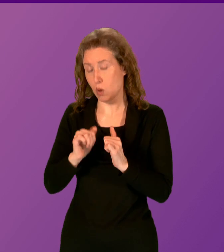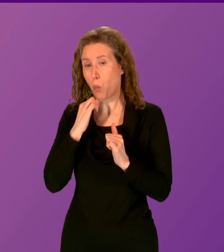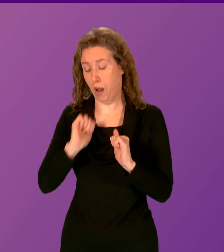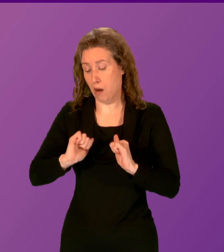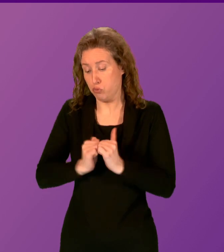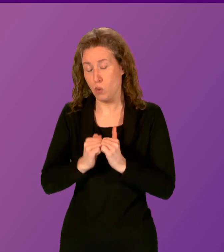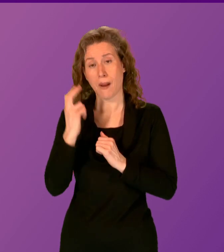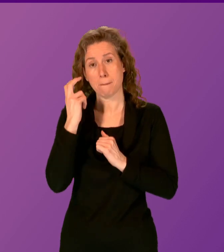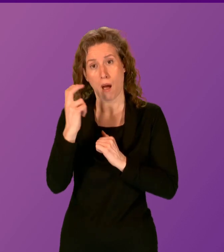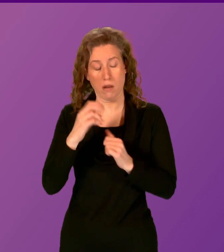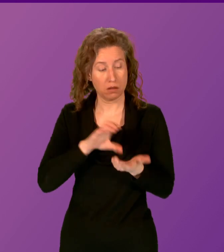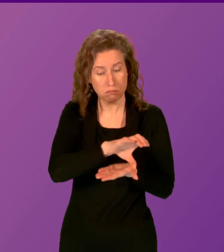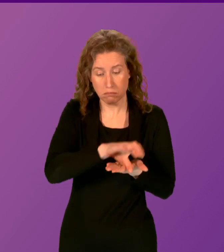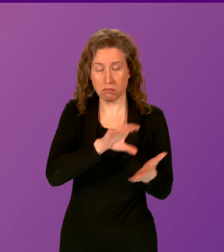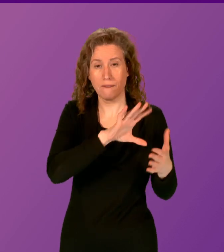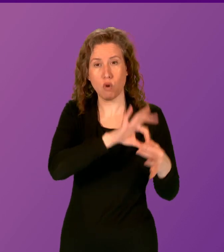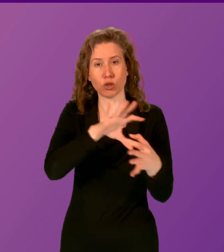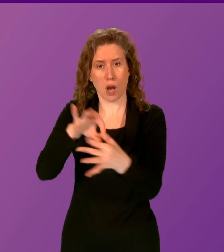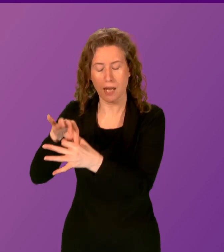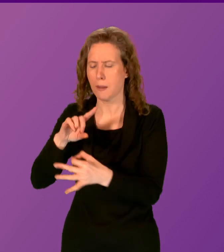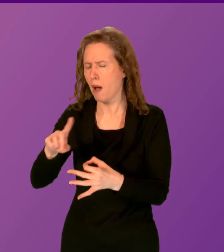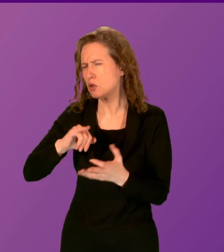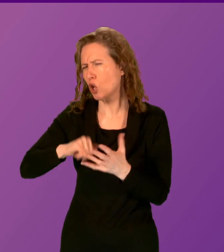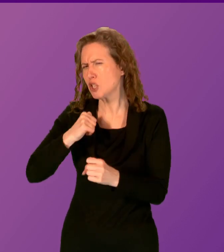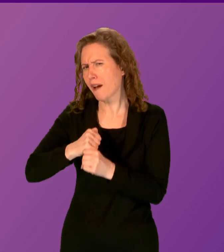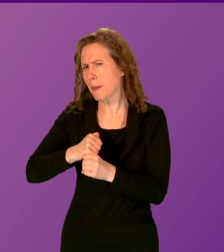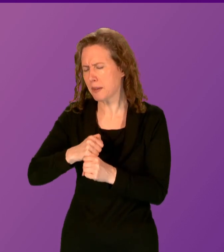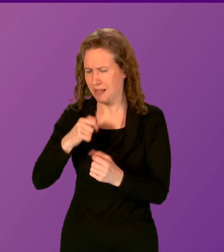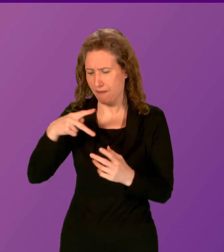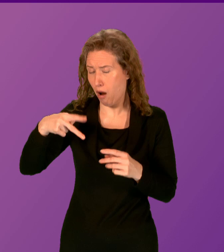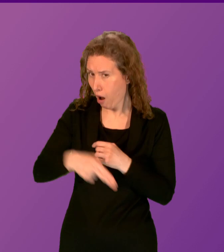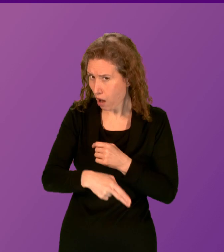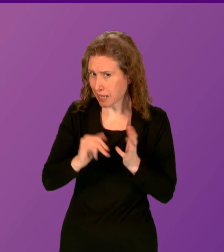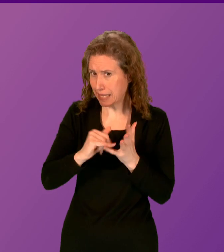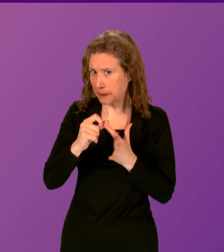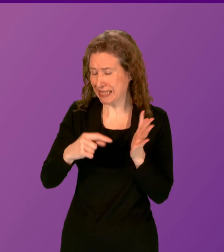as part of its regional bus strategy, but the Scottish Government has cut SPT’s capital budget for the coming year to zero.